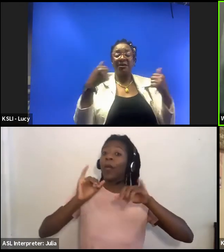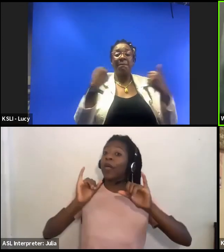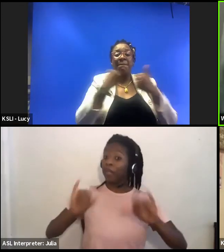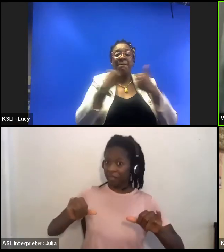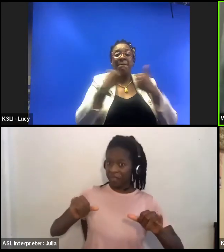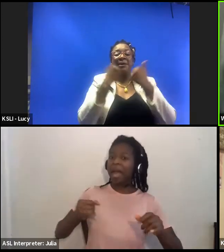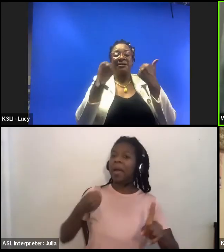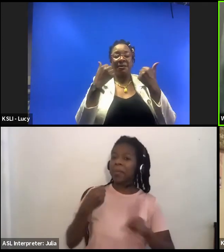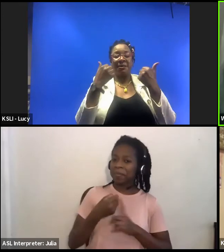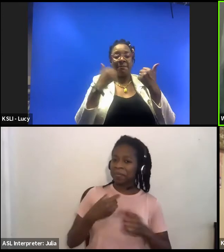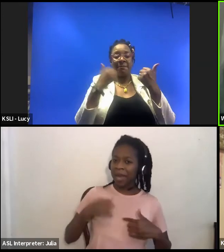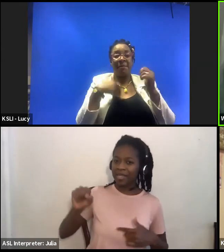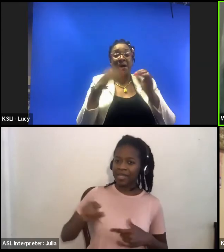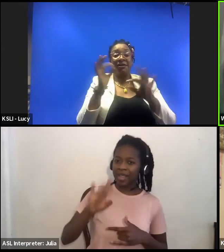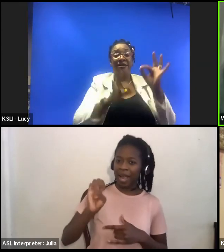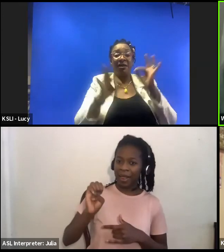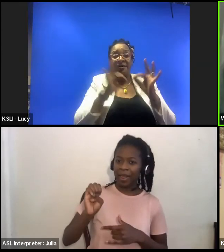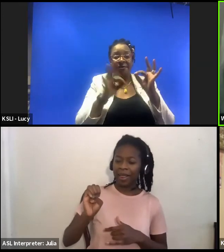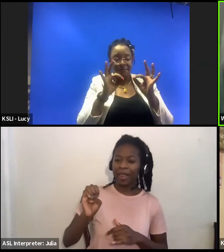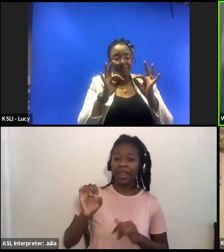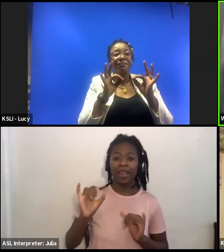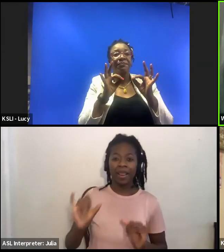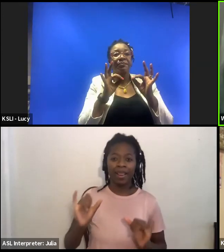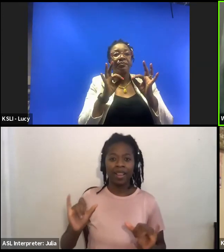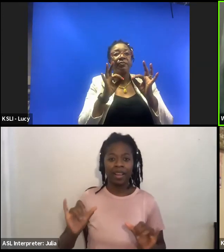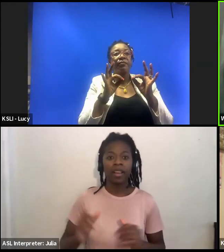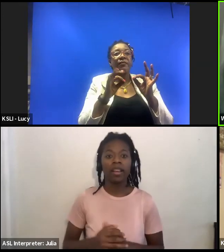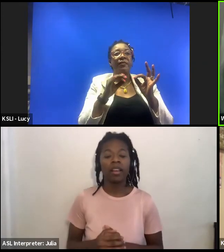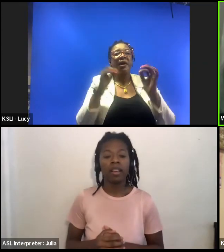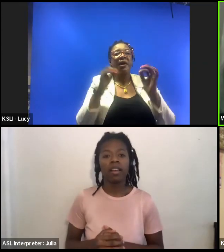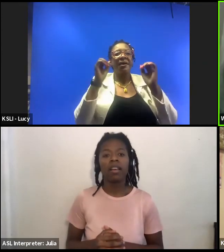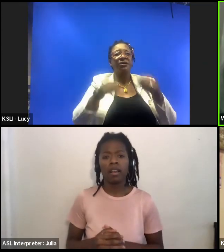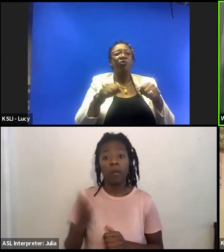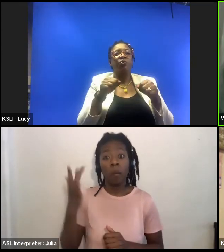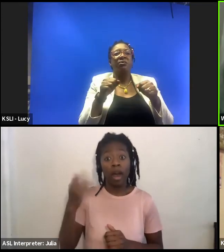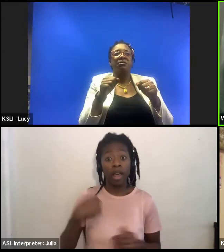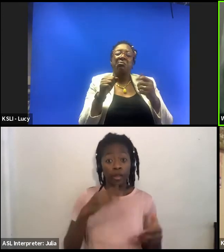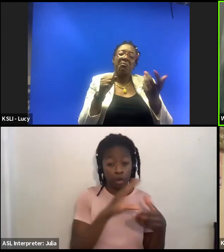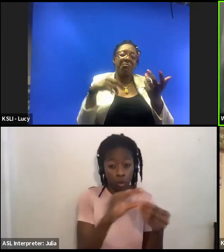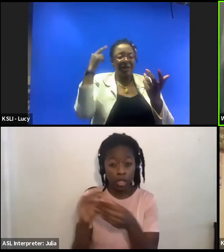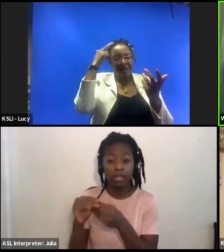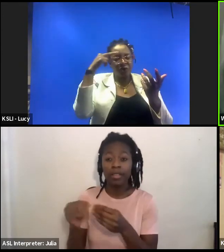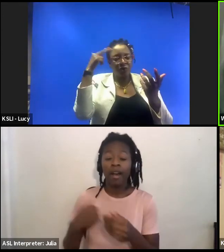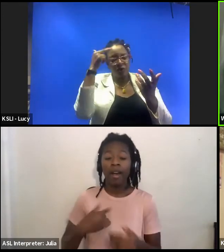because I could resonate with the stories and the actors on another level.